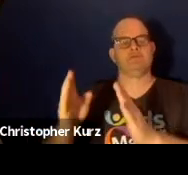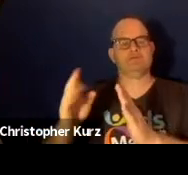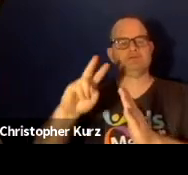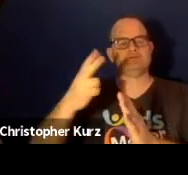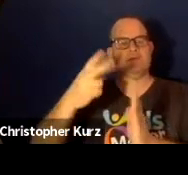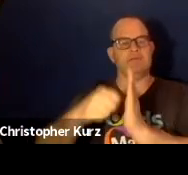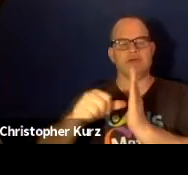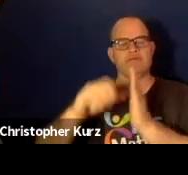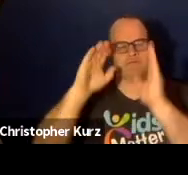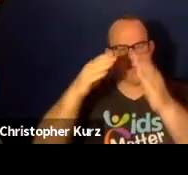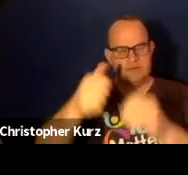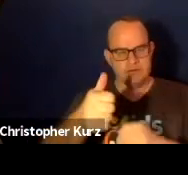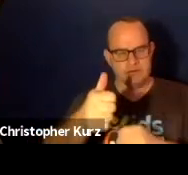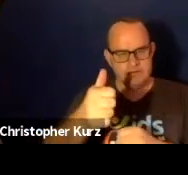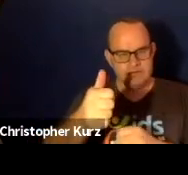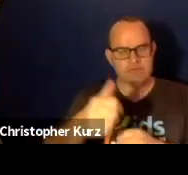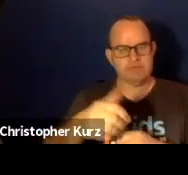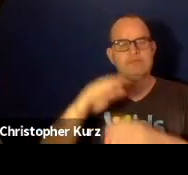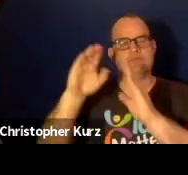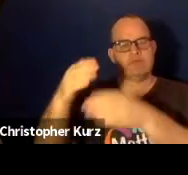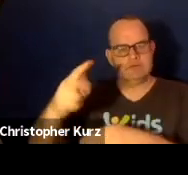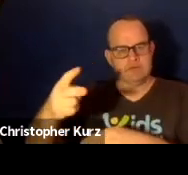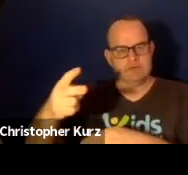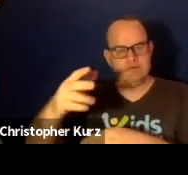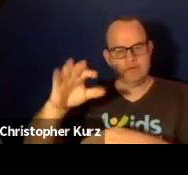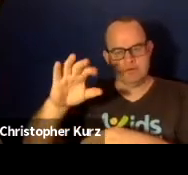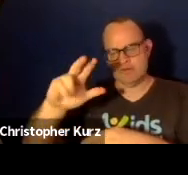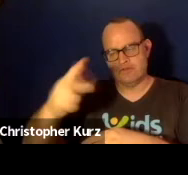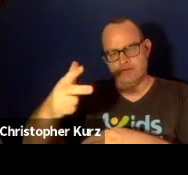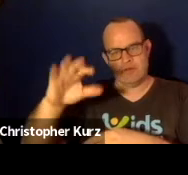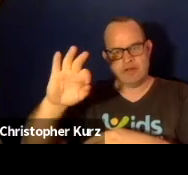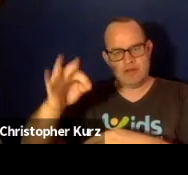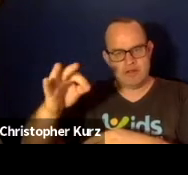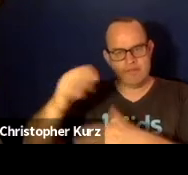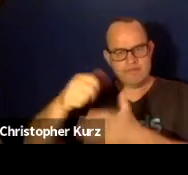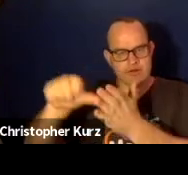the full story using the handshapes for 10 to 1,